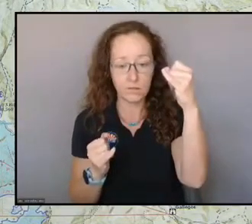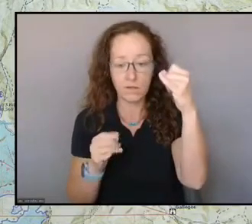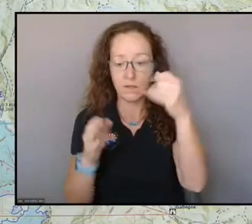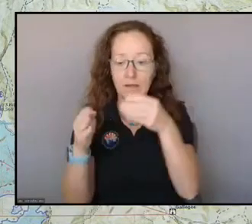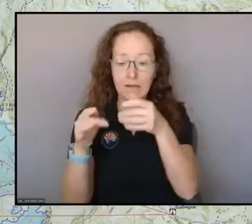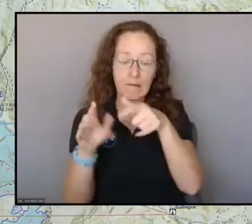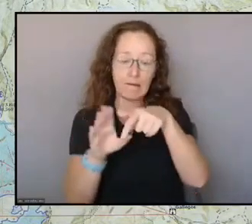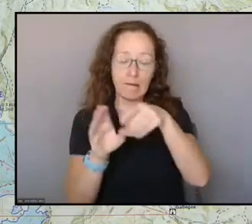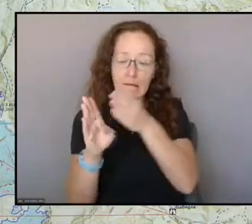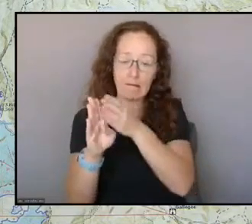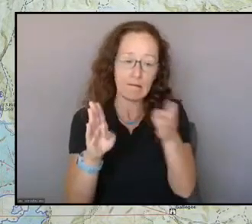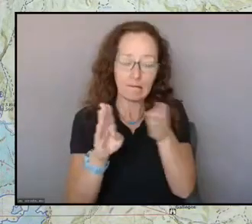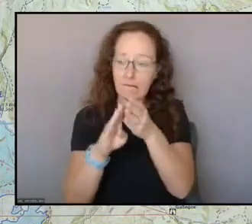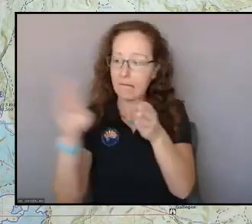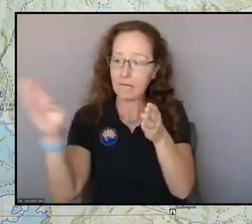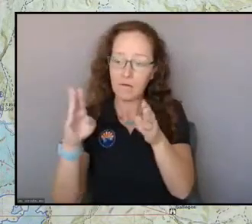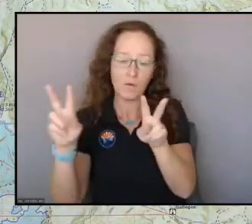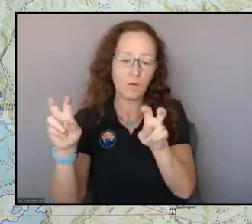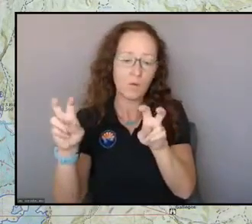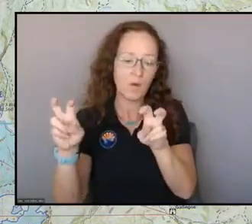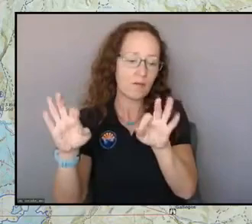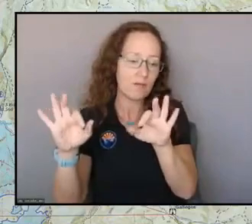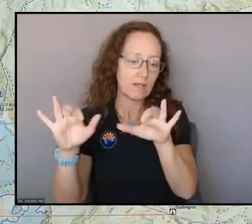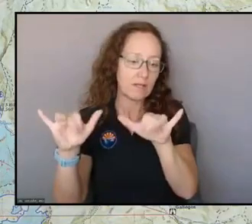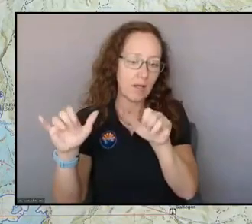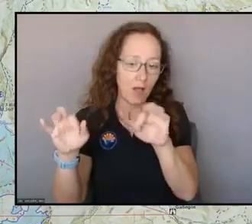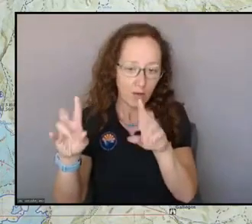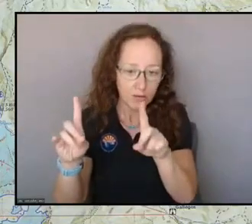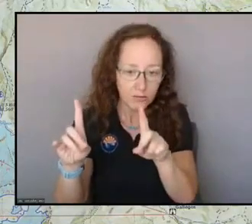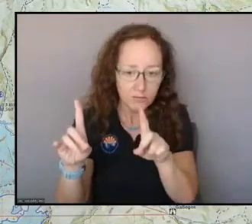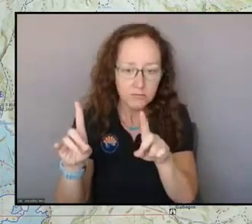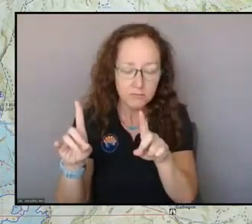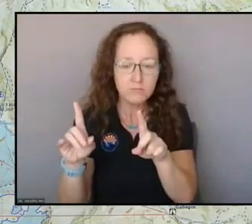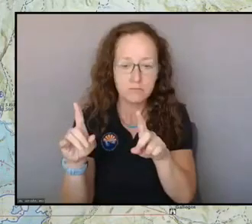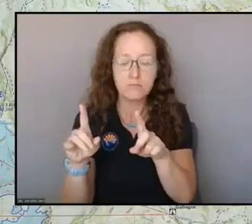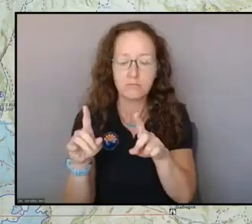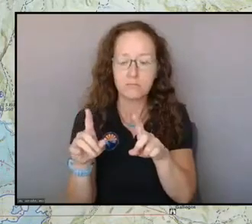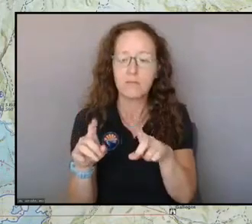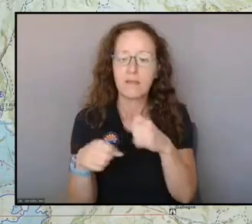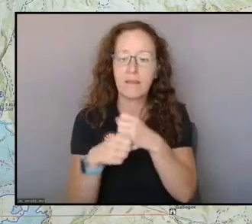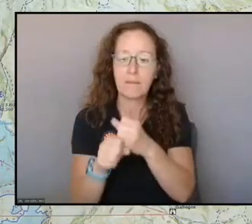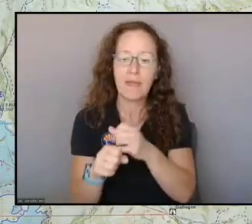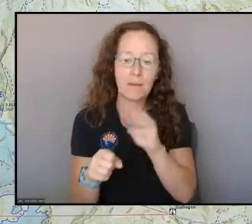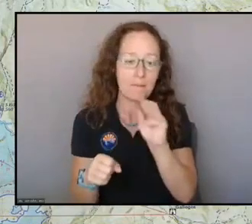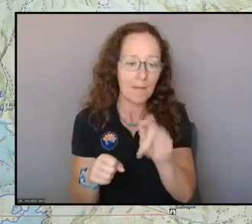HEATS -- THOSE SOURCES OF HEAT AND THE COORDINATES FOR EACH OF THEM, THE GPS COORDINATES.